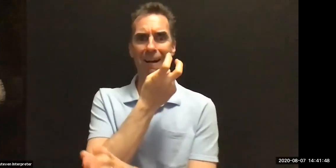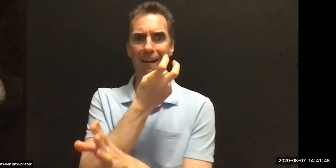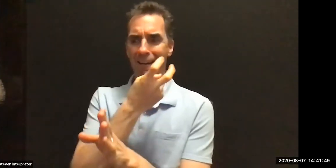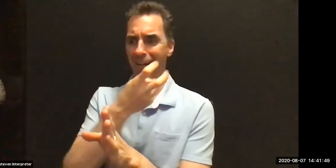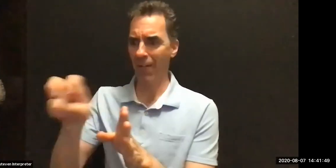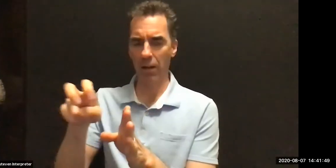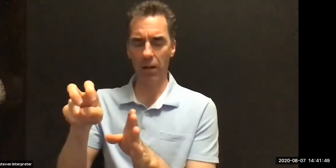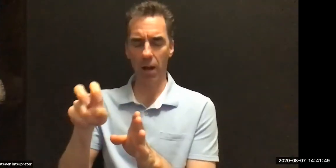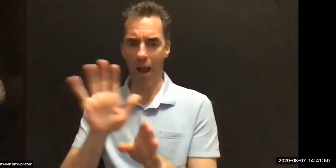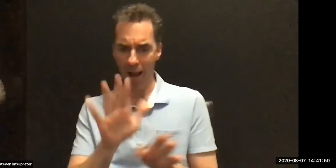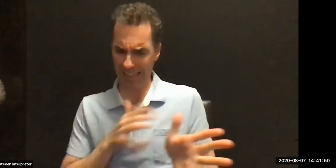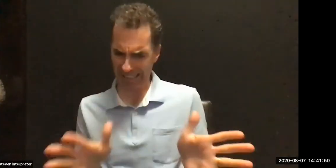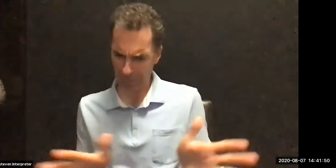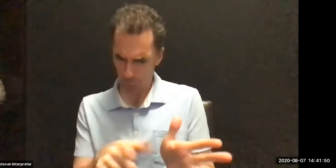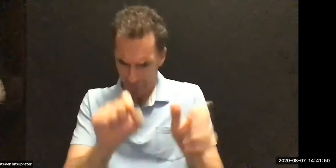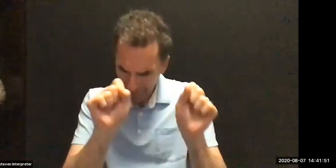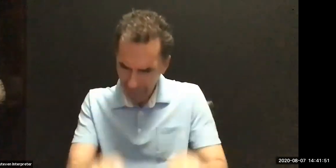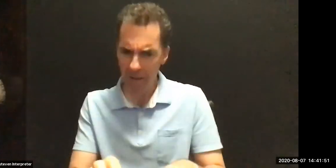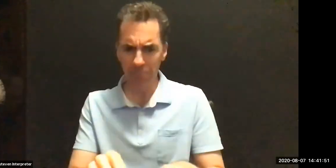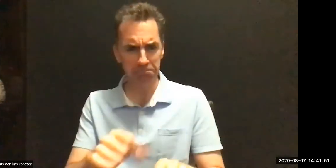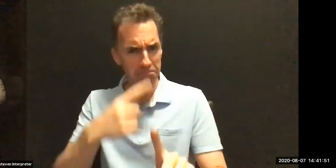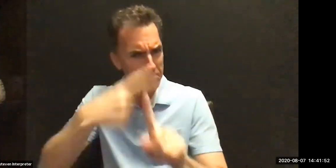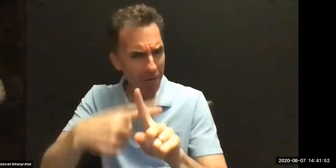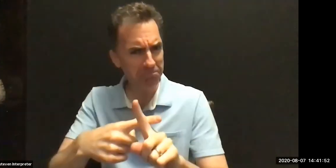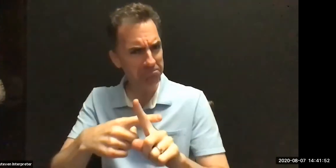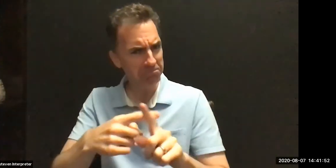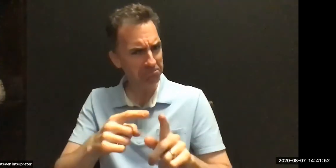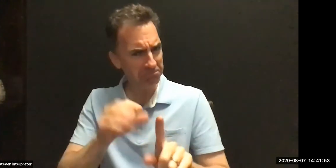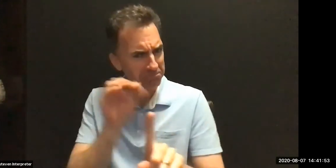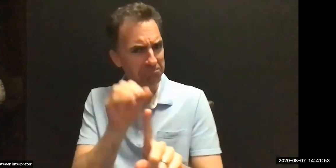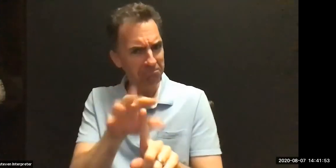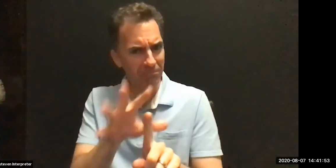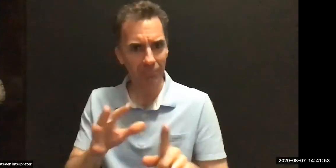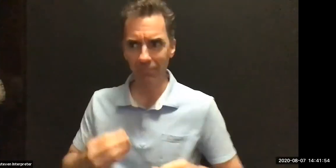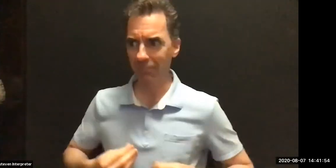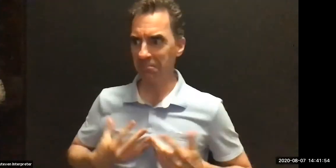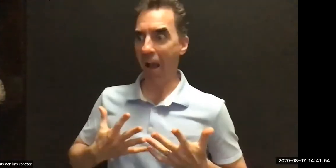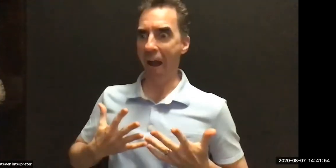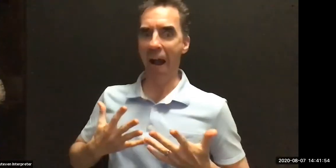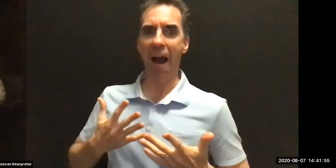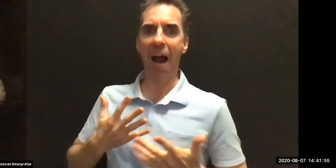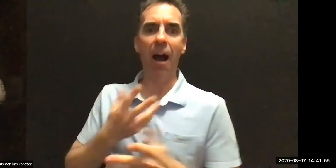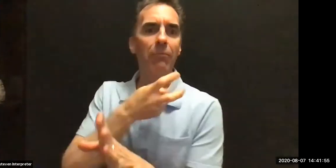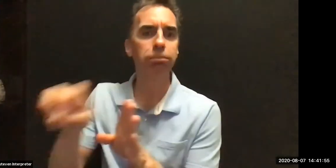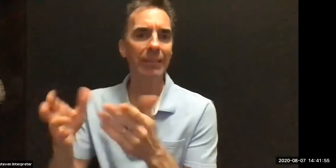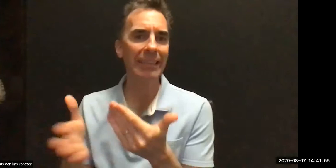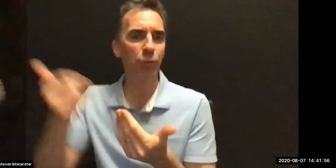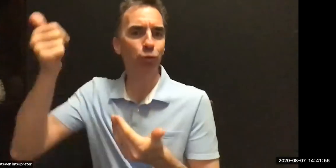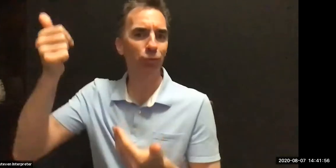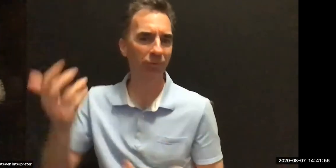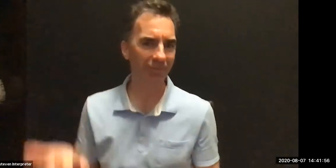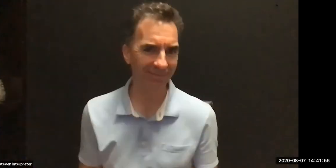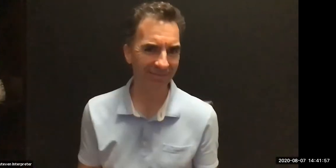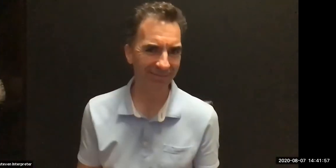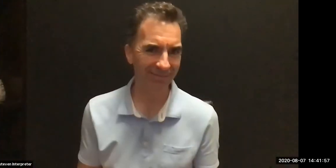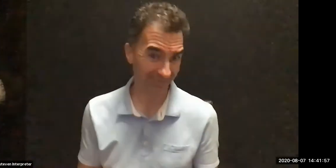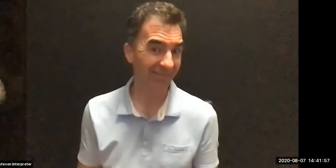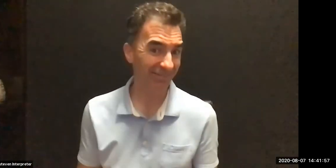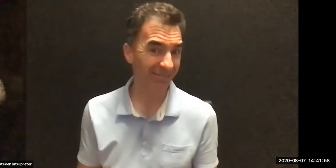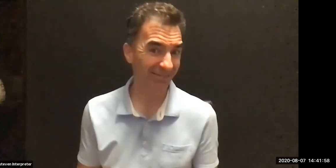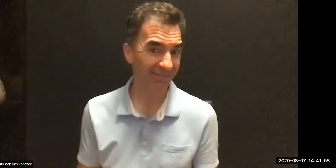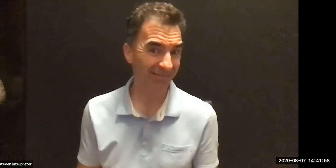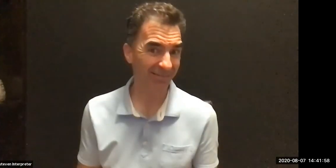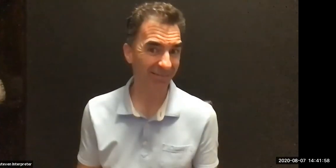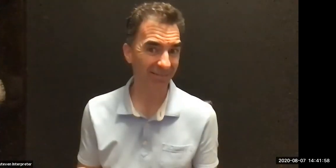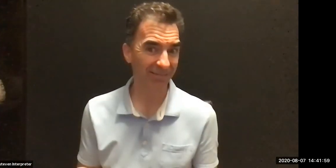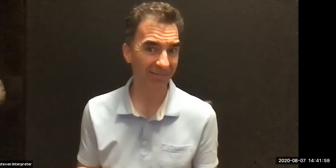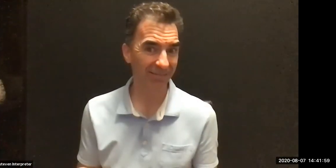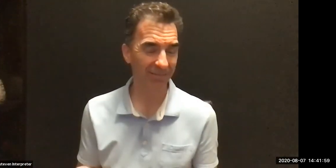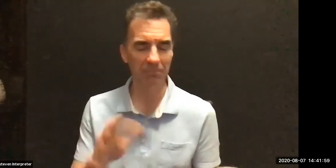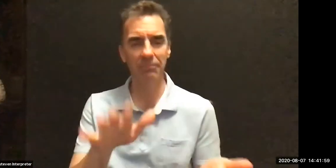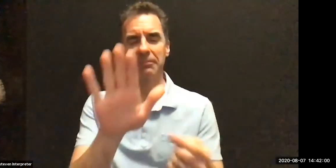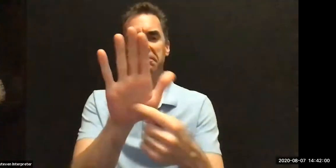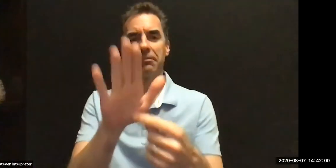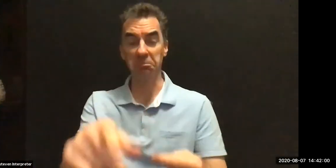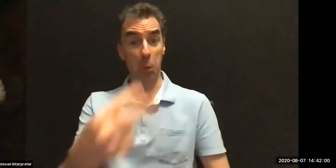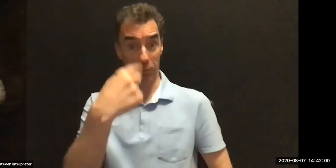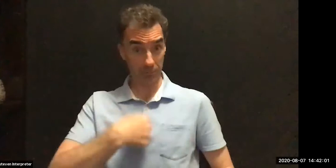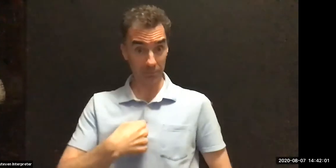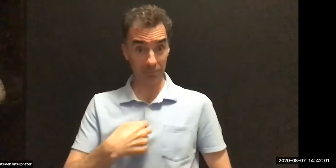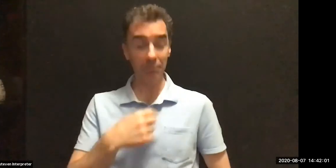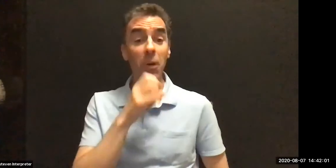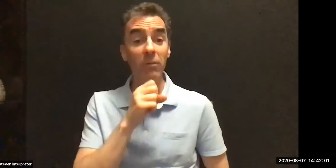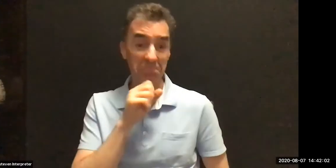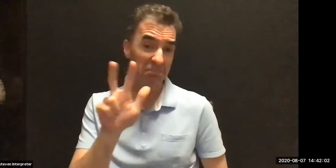Channelle Charest: Gives them a whole new level of acceptance of self and like motivation to do the next thing because that process. You know, I feel like I'm I don't know 35 now like old for my feels old sometimes